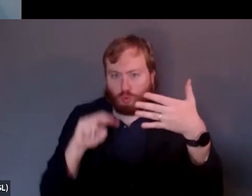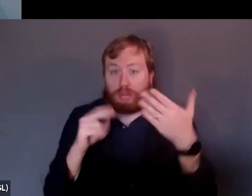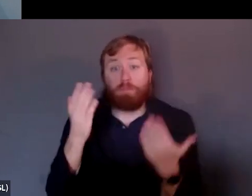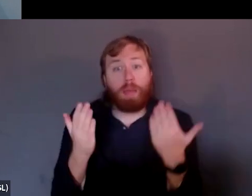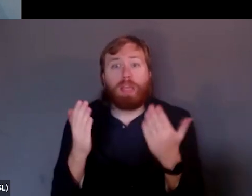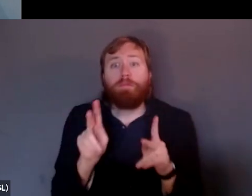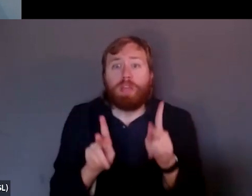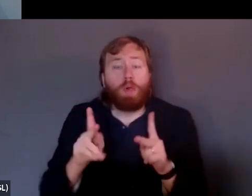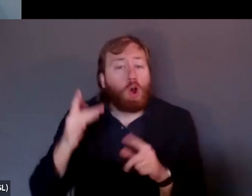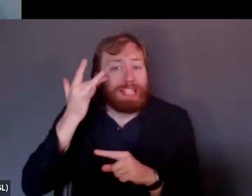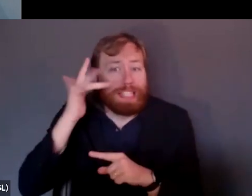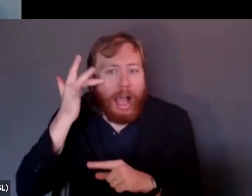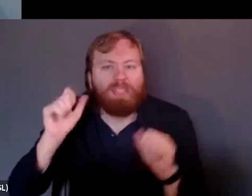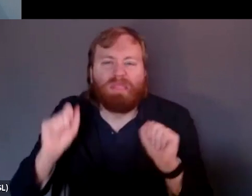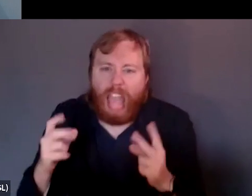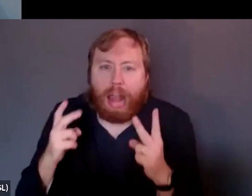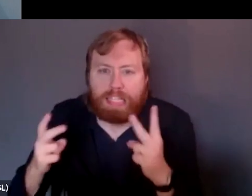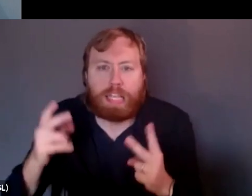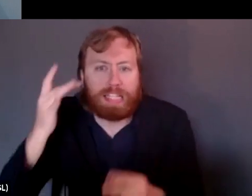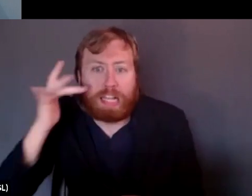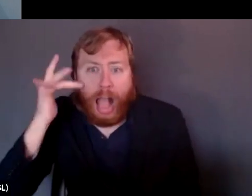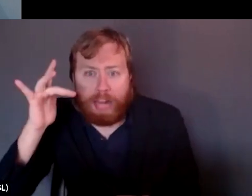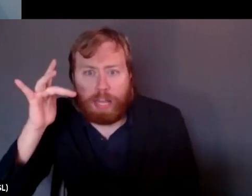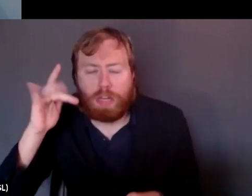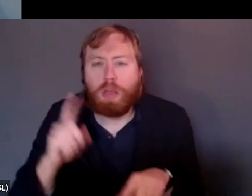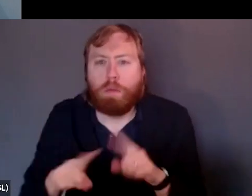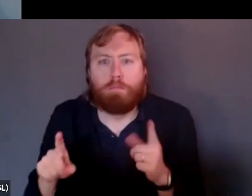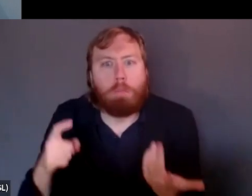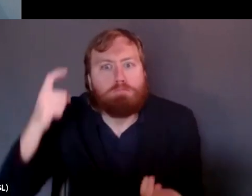but maybe have cognitive disabilities or find reading a map challenging,